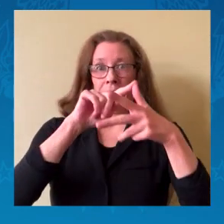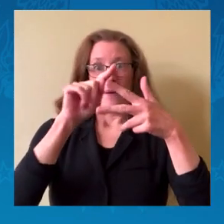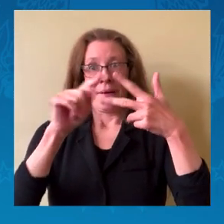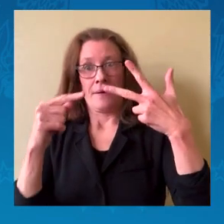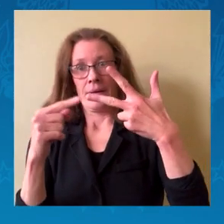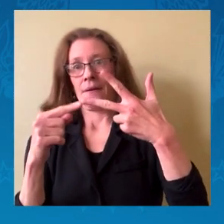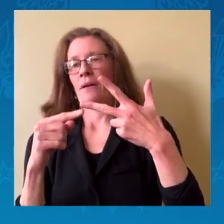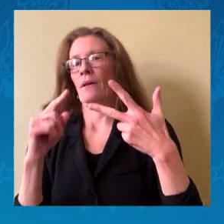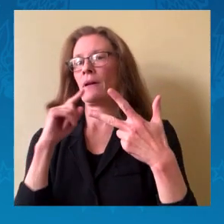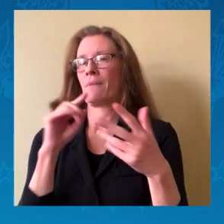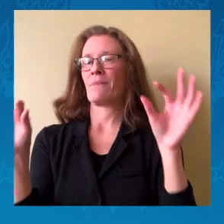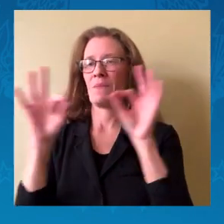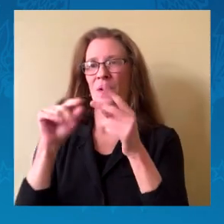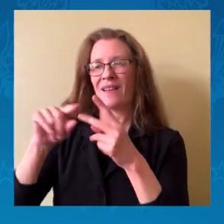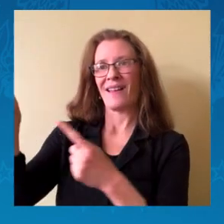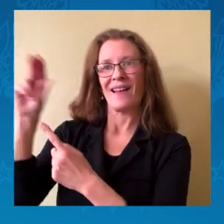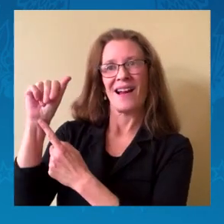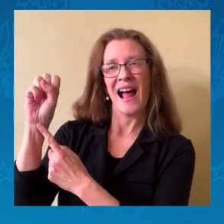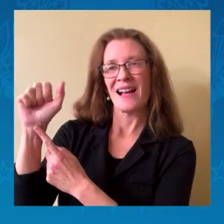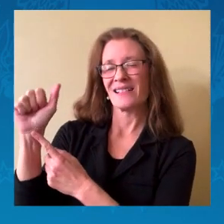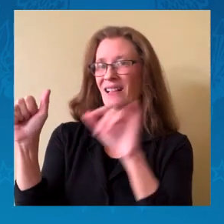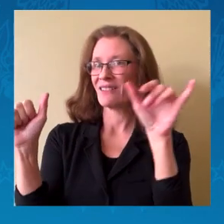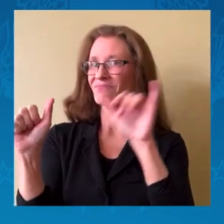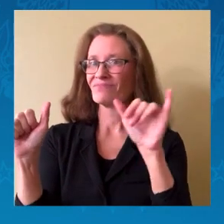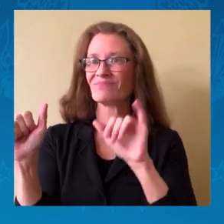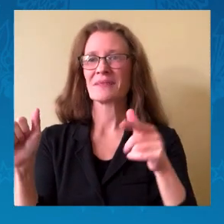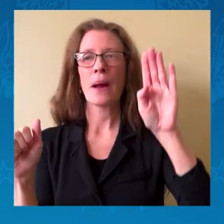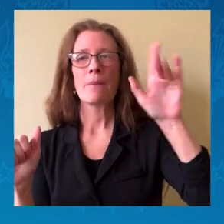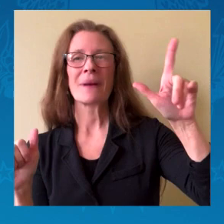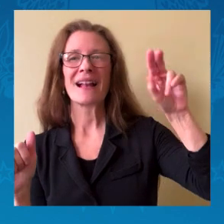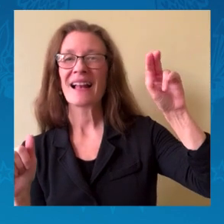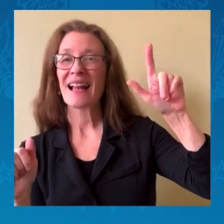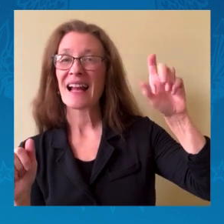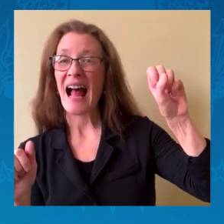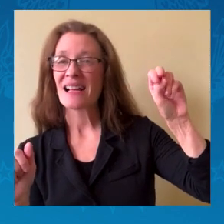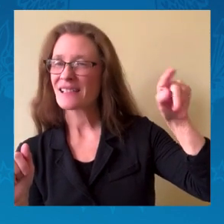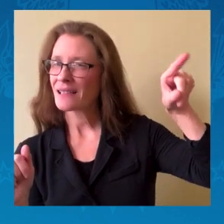And the president talks often with me